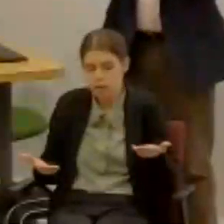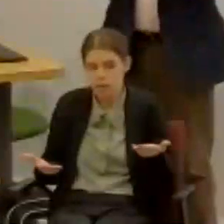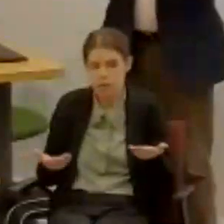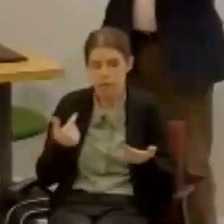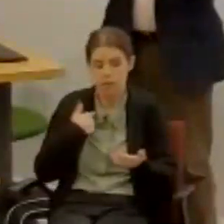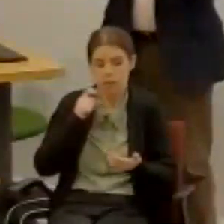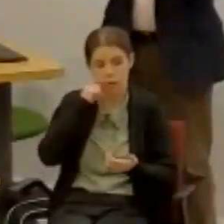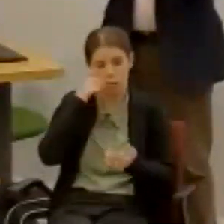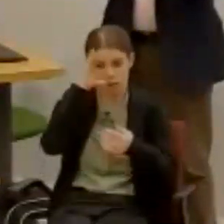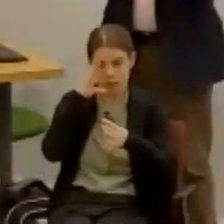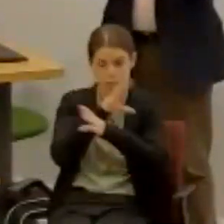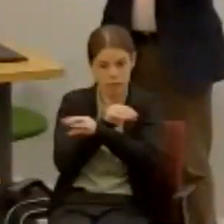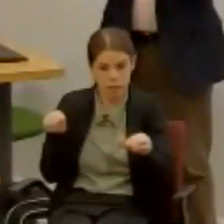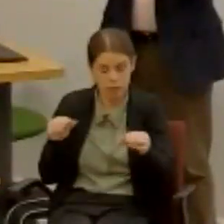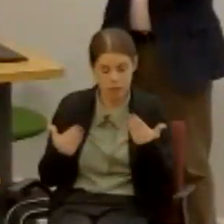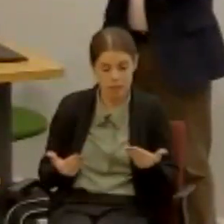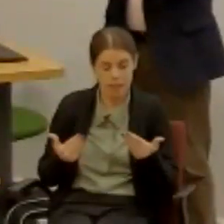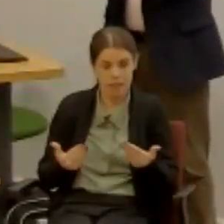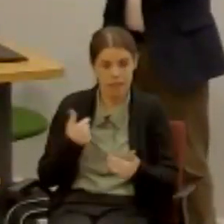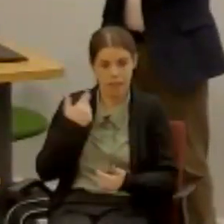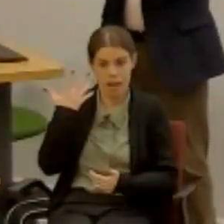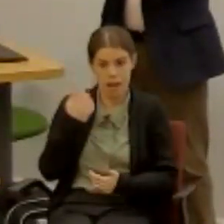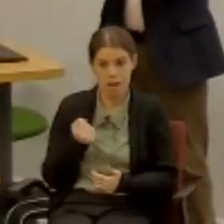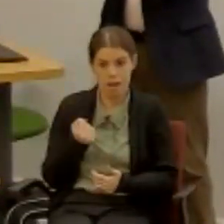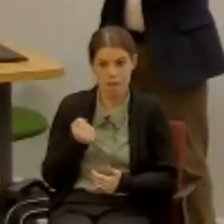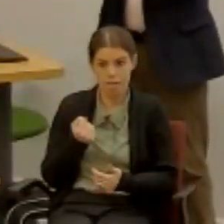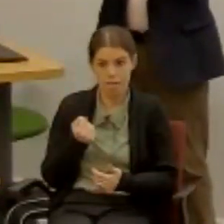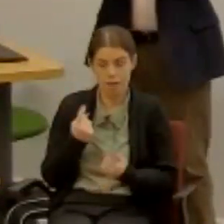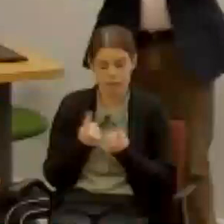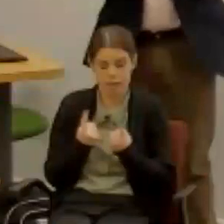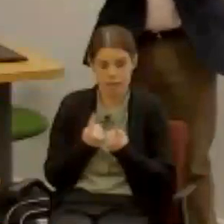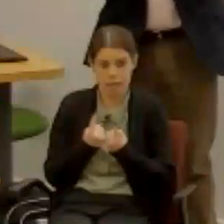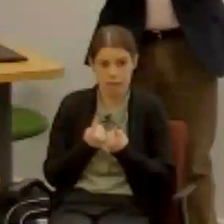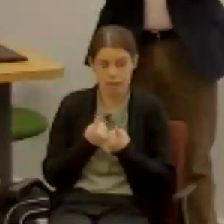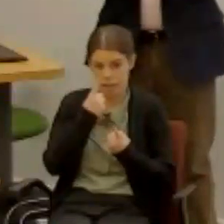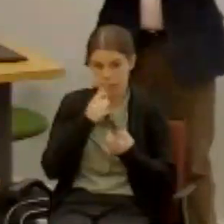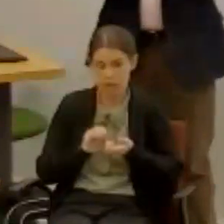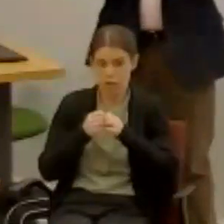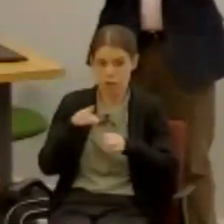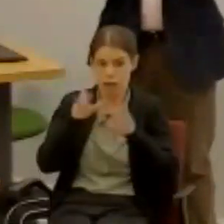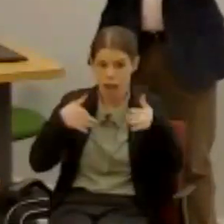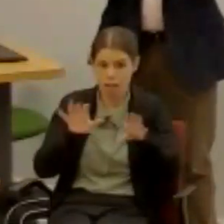I'm going to reveal. Today. I actually have a solution. We're going to have to keep this one quiet amongst yourselves.